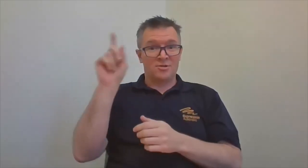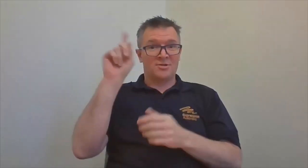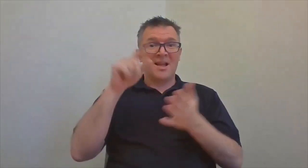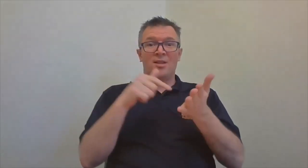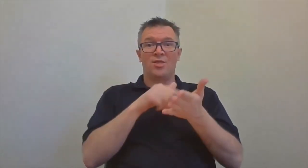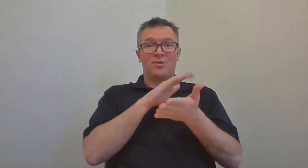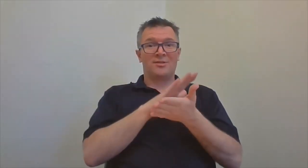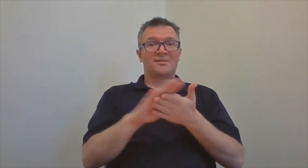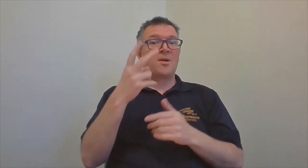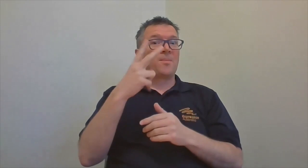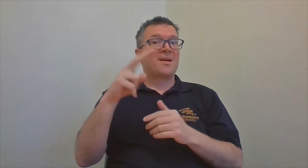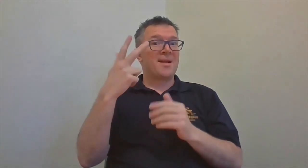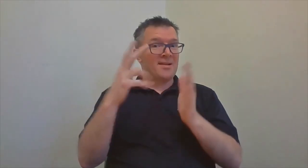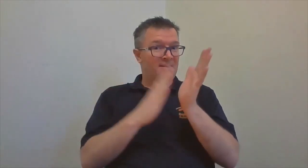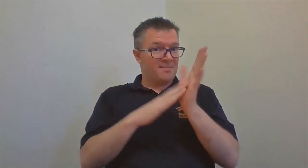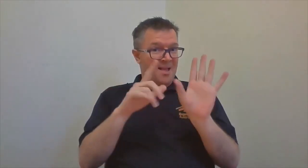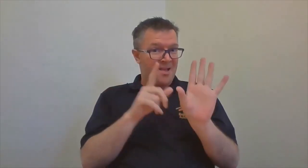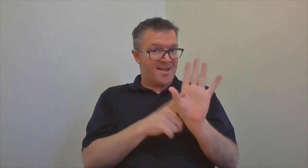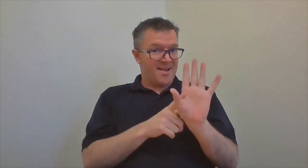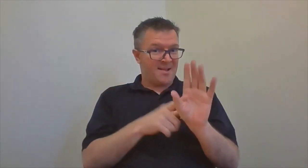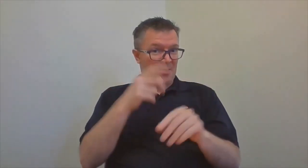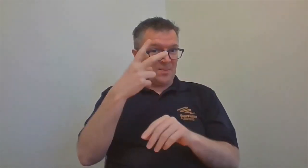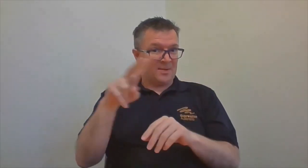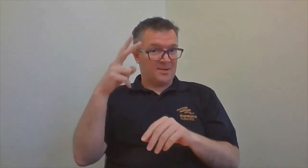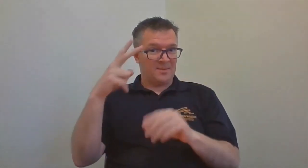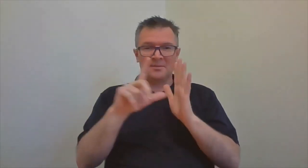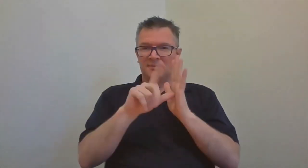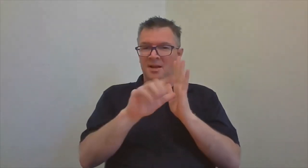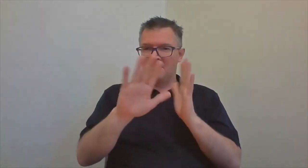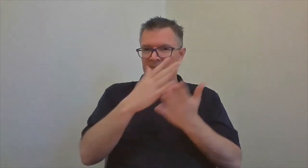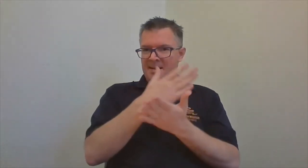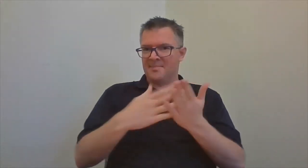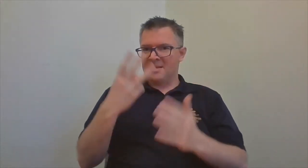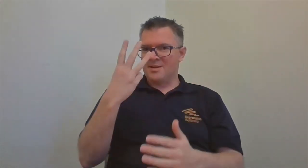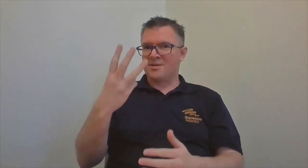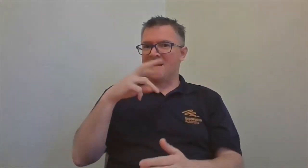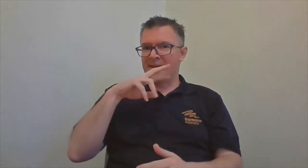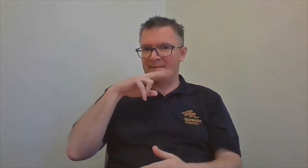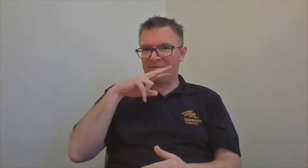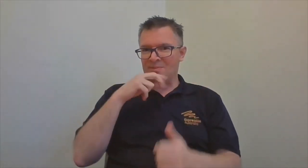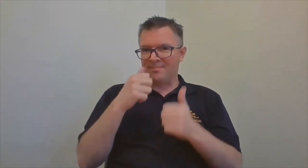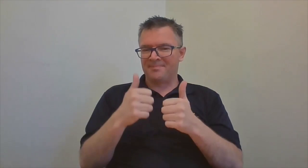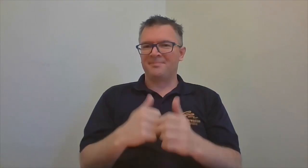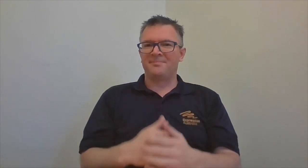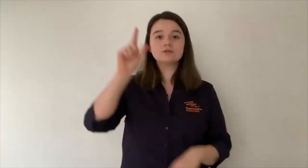Today is Thursday 28th May, 3:30pm.